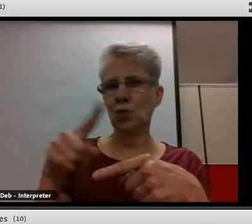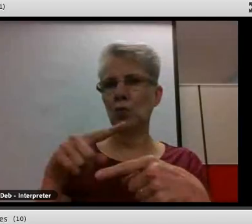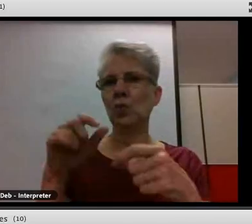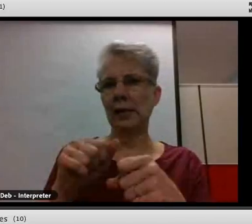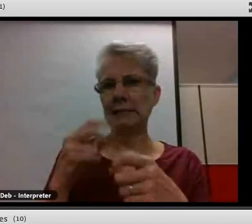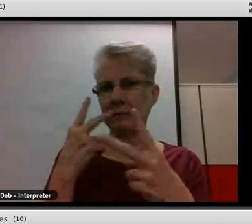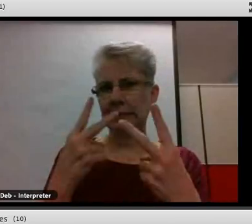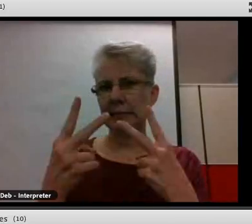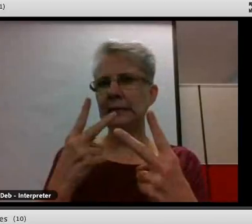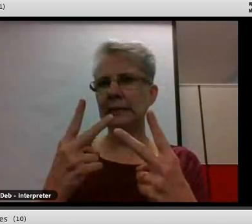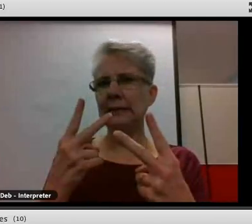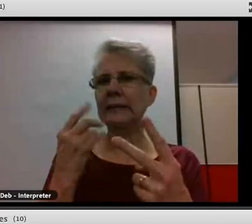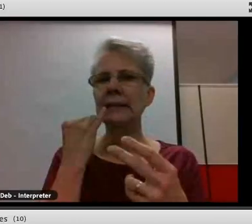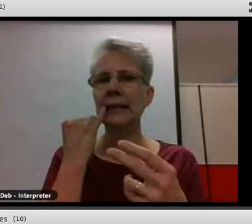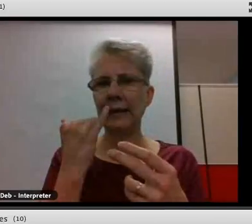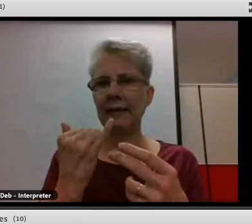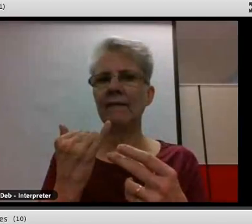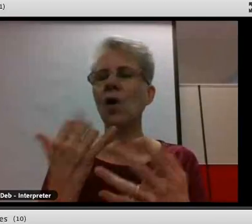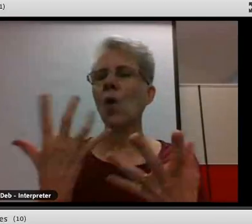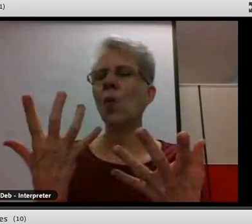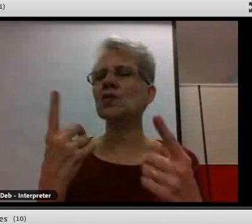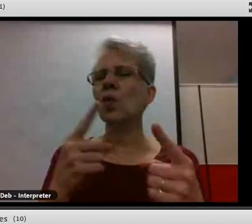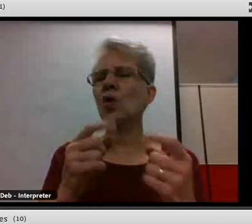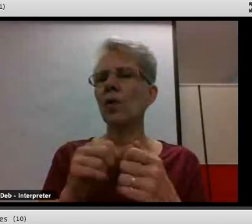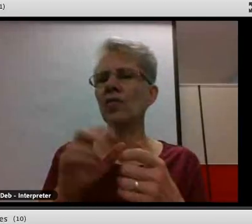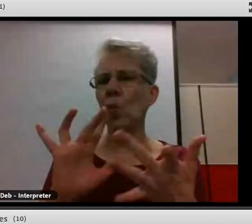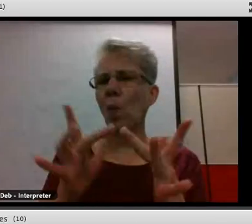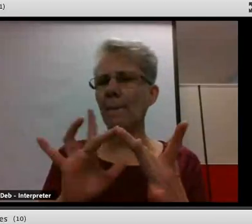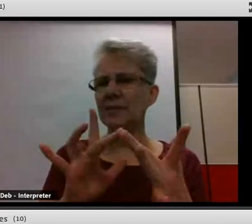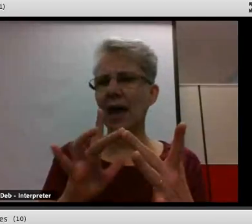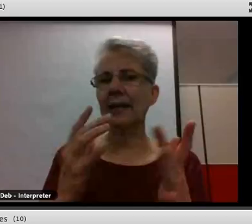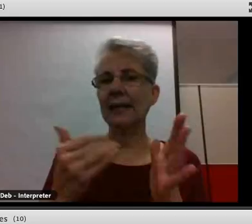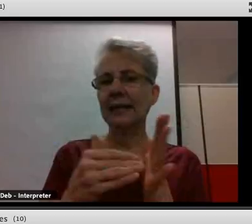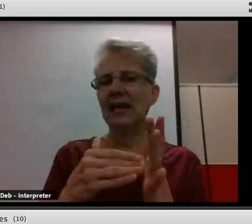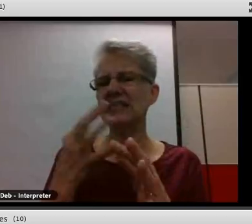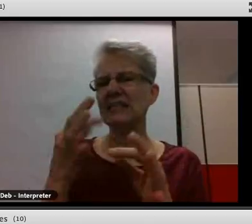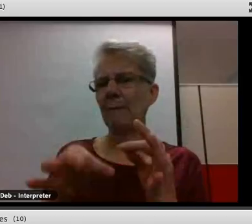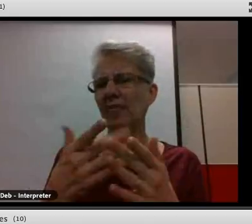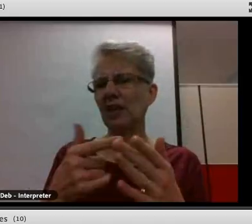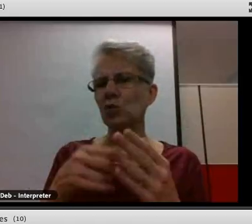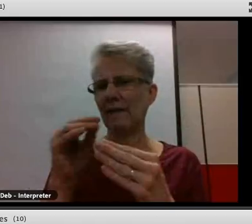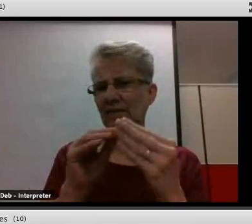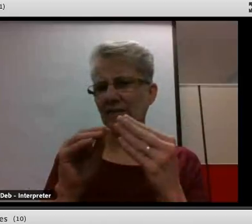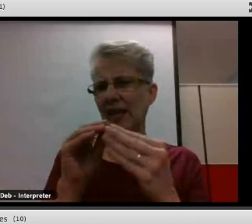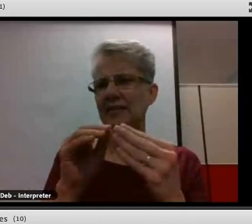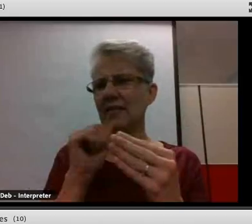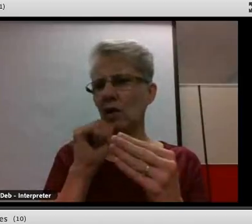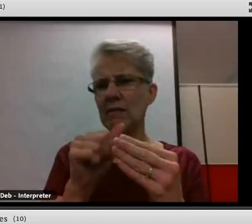but I just want to mention those two sites. If you're looking at contrast, remember one of the elements